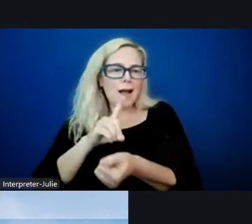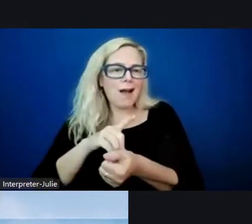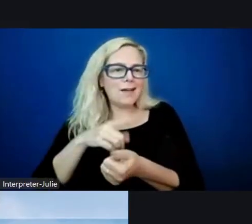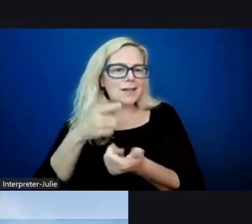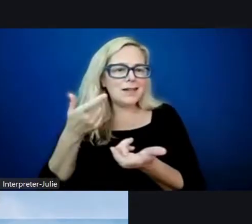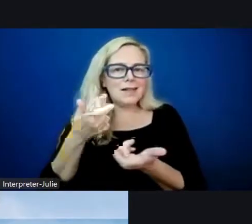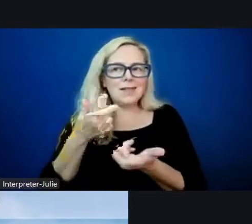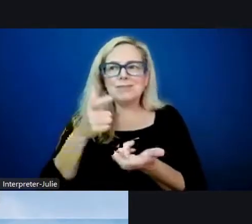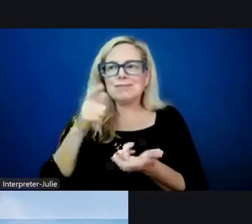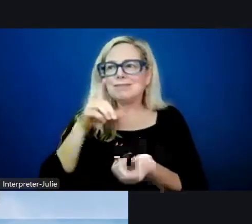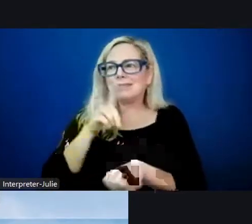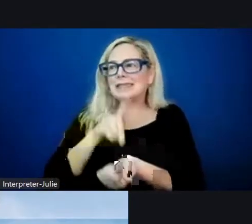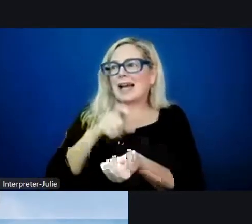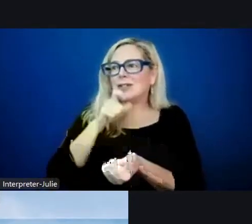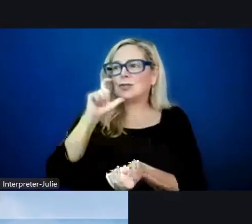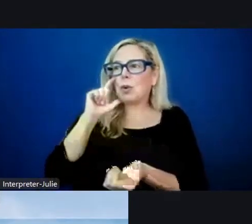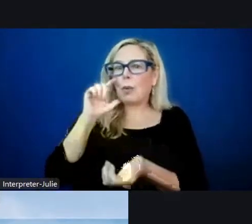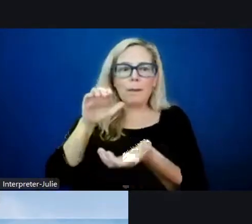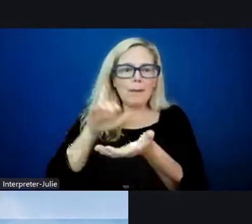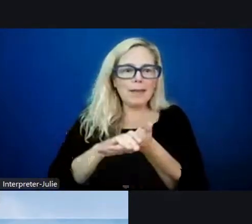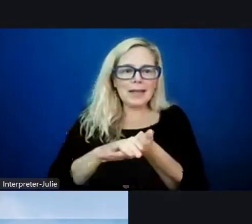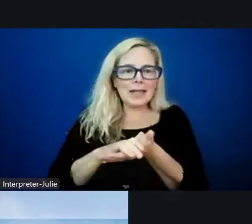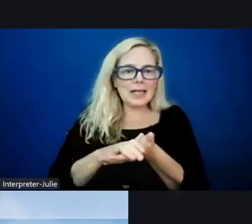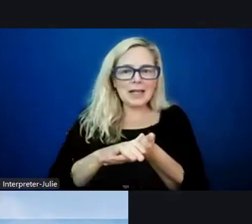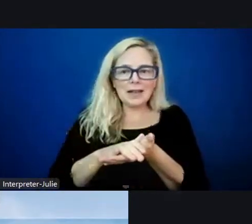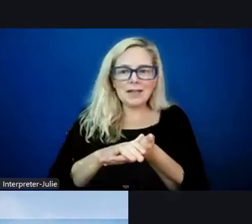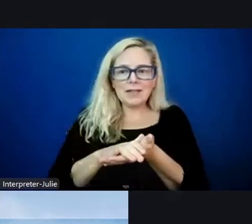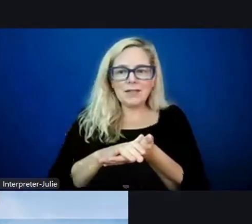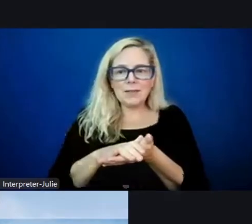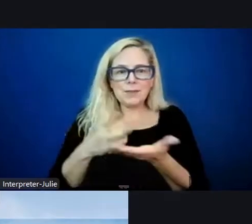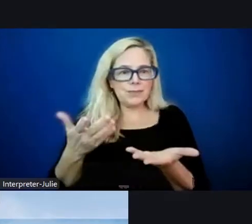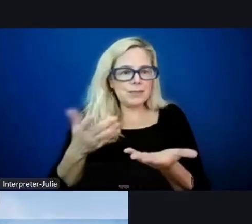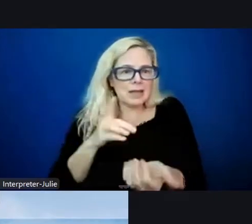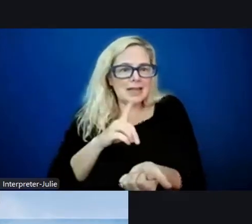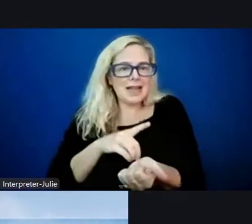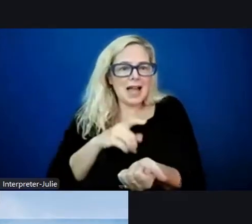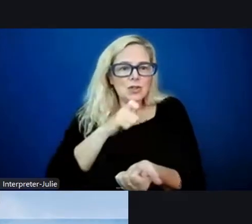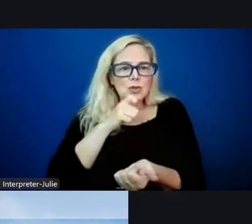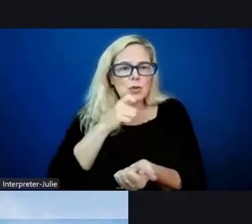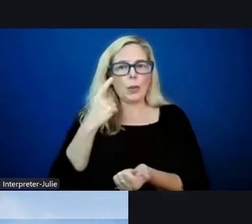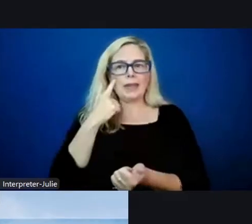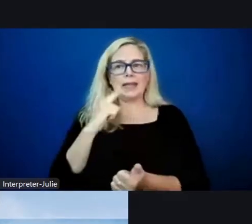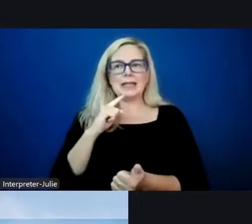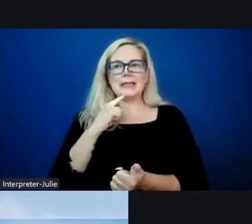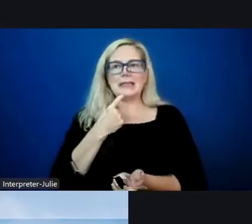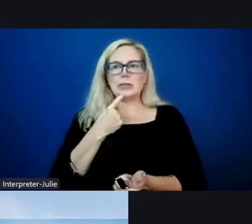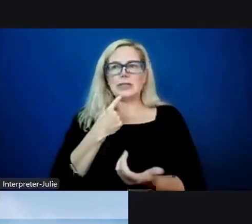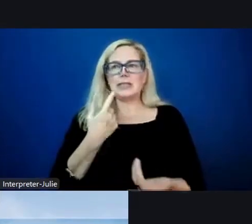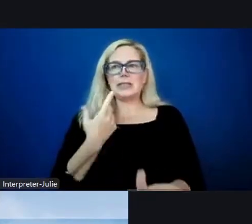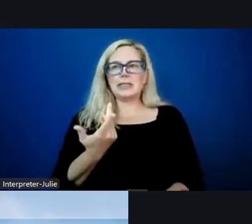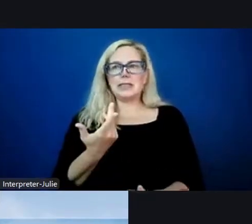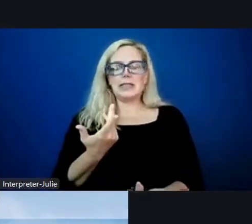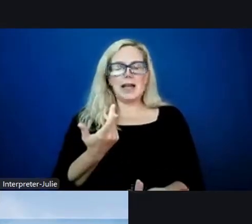doctors are trained to take less seriously. I don't think it's intentional, but I think that